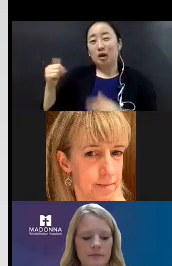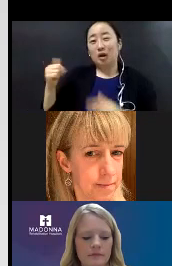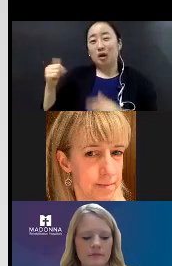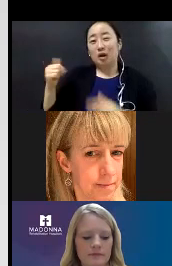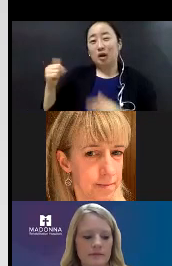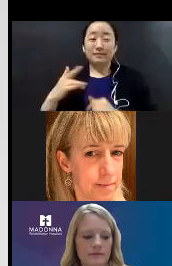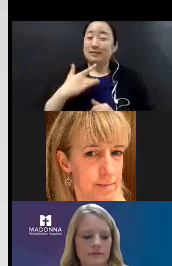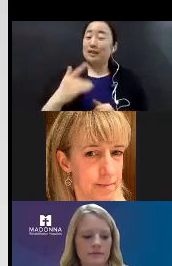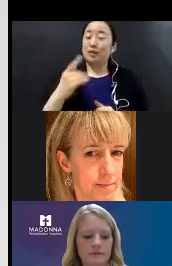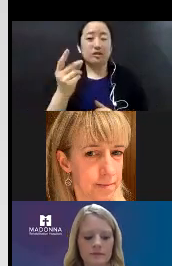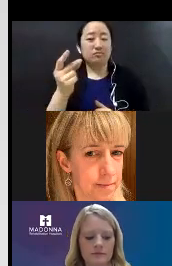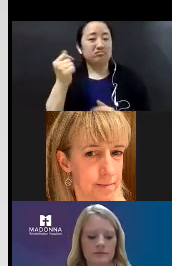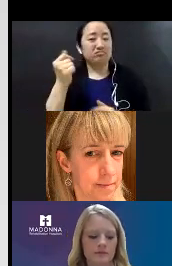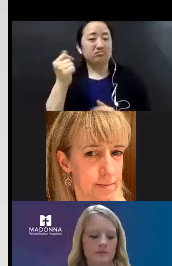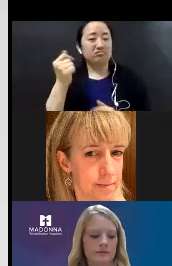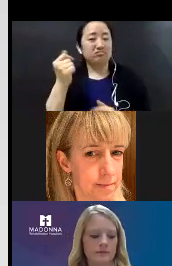OUT-OF-STATE PATIENTS.